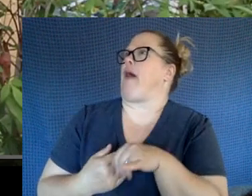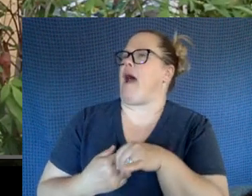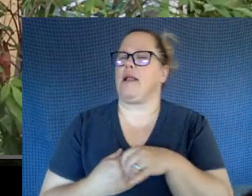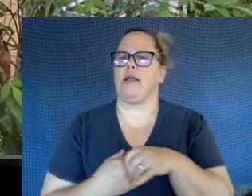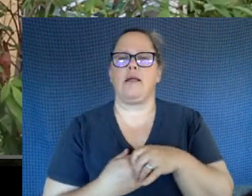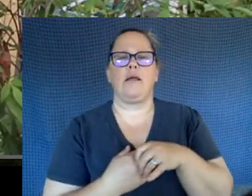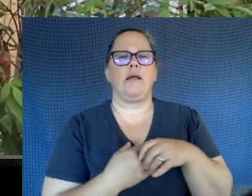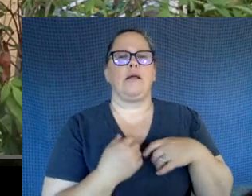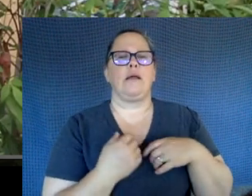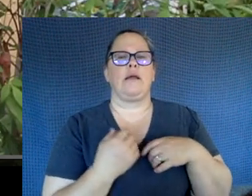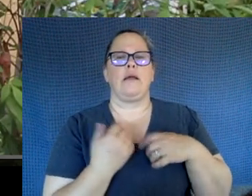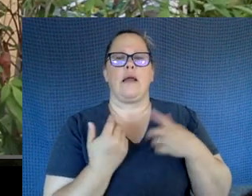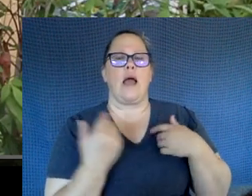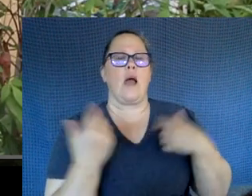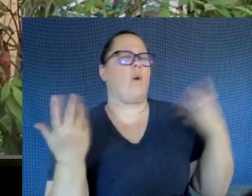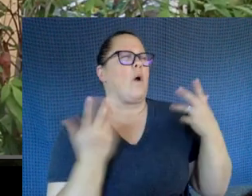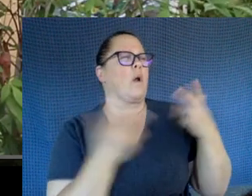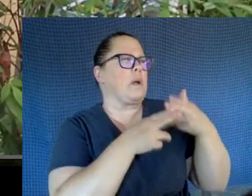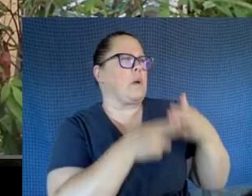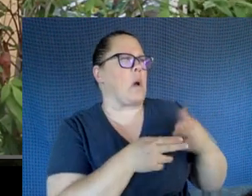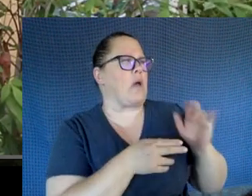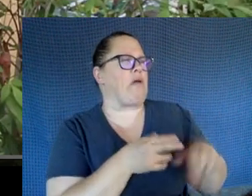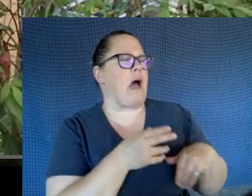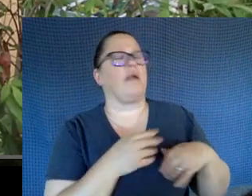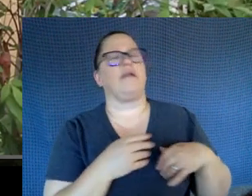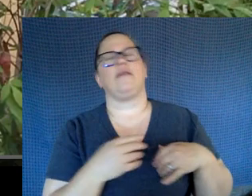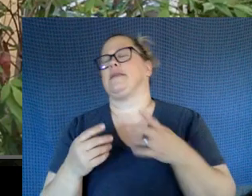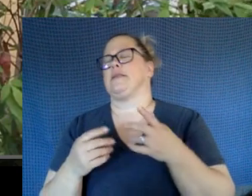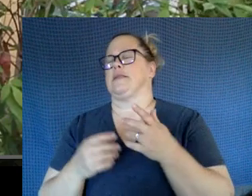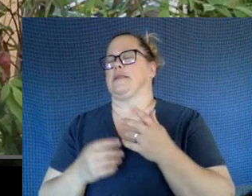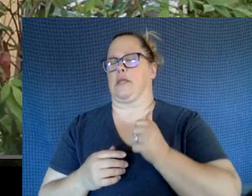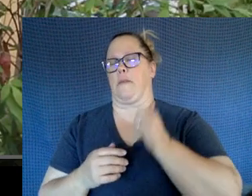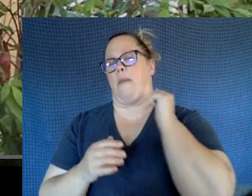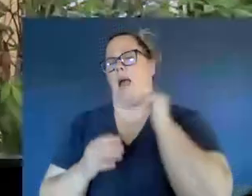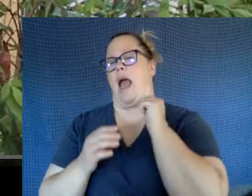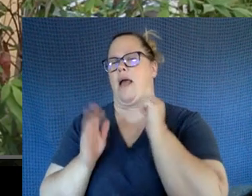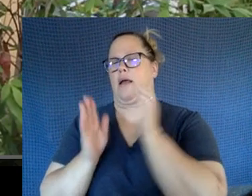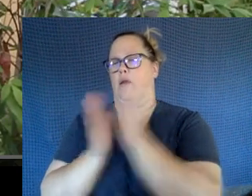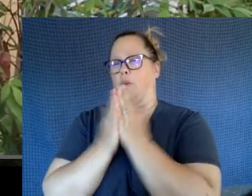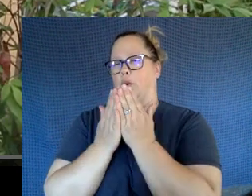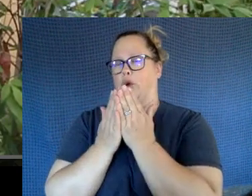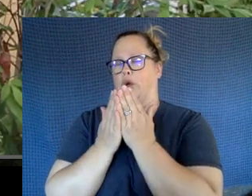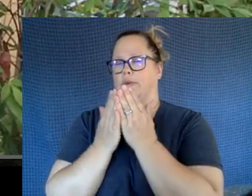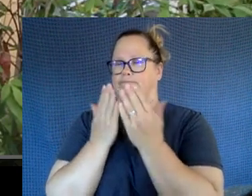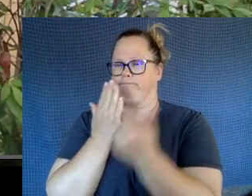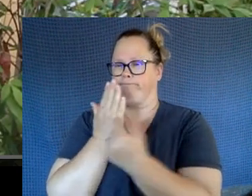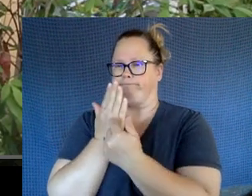the book? The back jacket. The back of the jacket. Now there's people who write